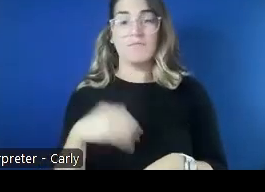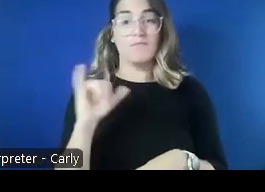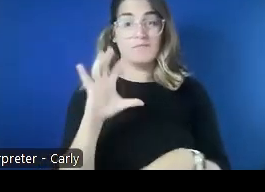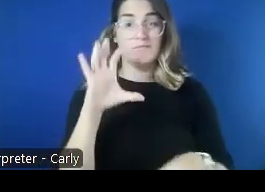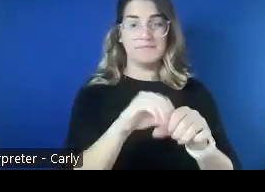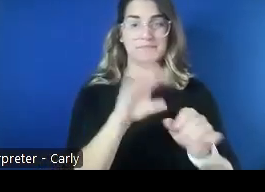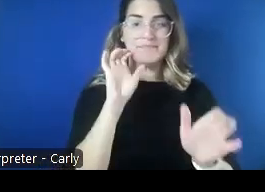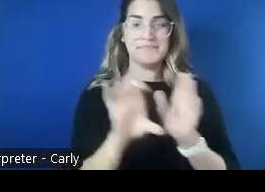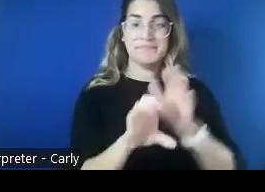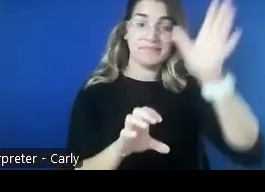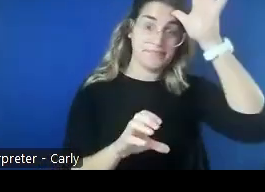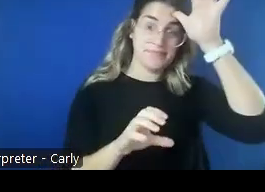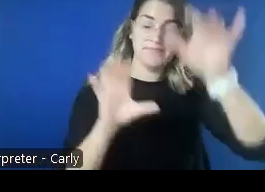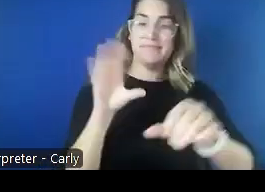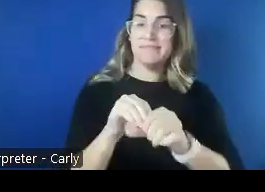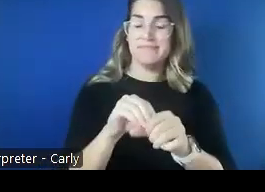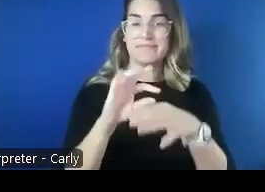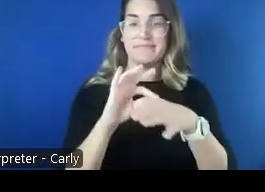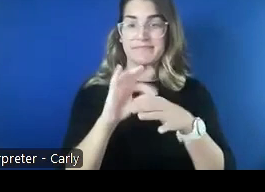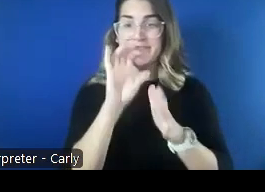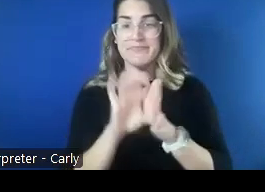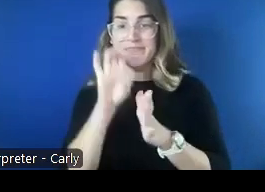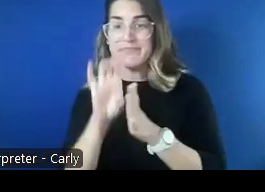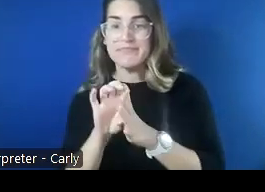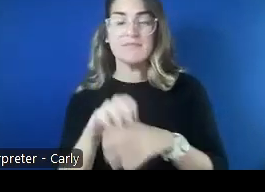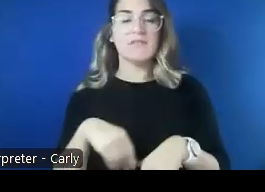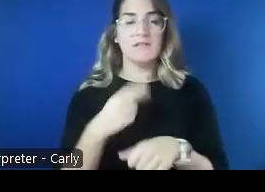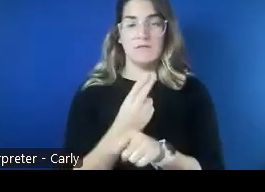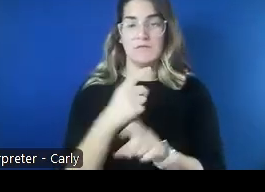to include all caregivers and conversations that are centered around the baby or the